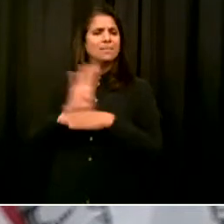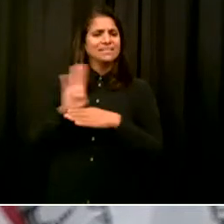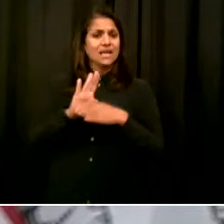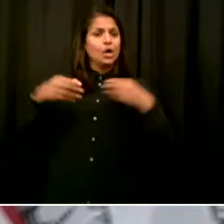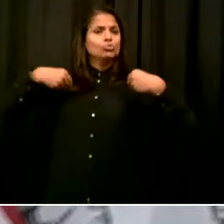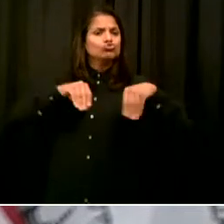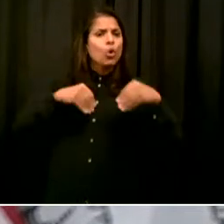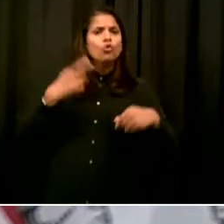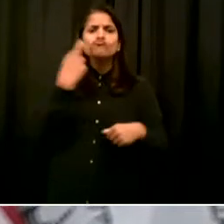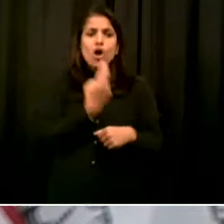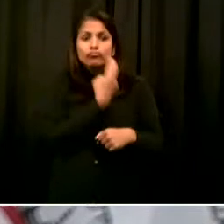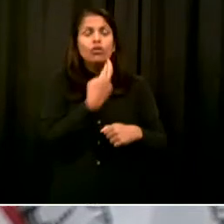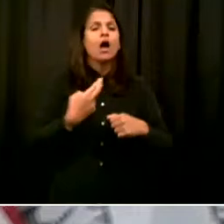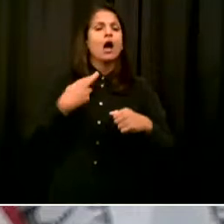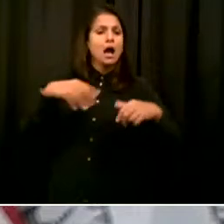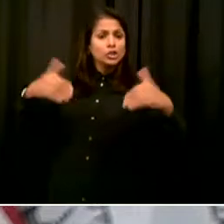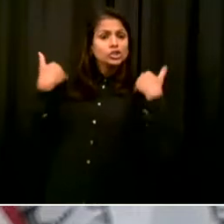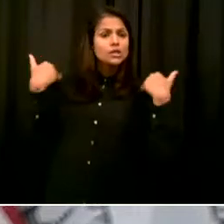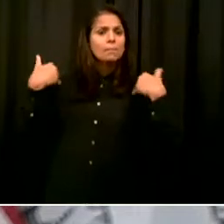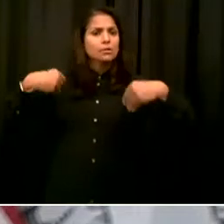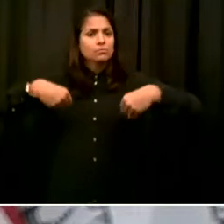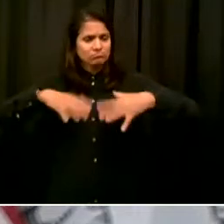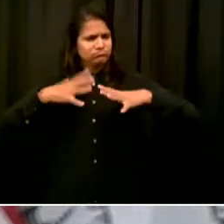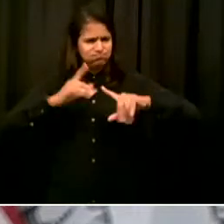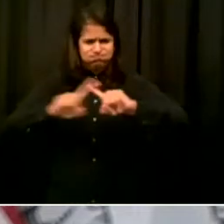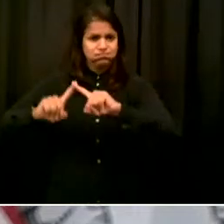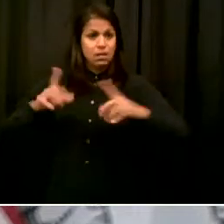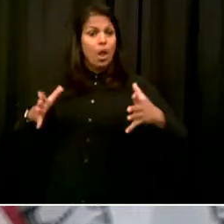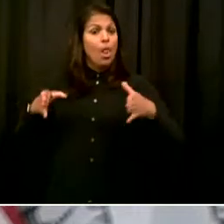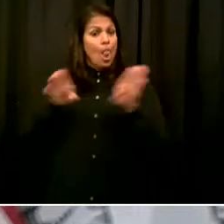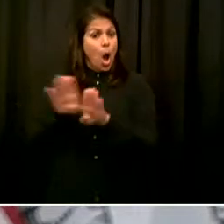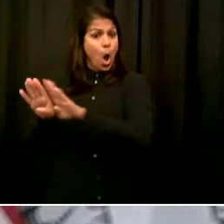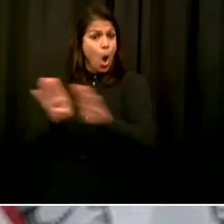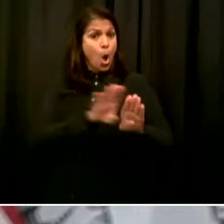IDEA OF HOW MANY BUSINESSES